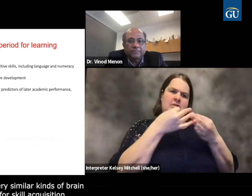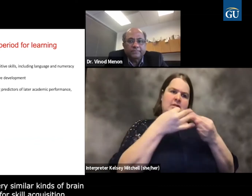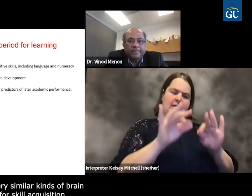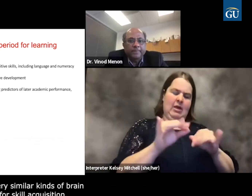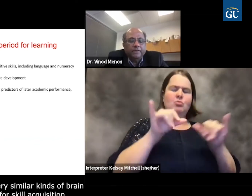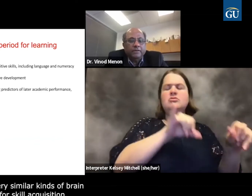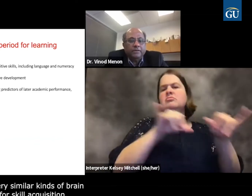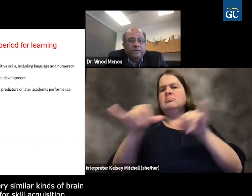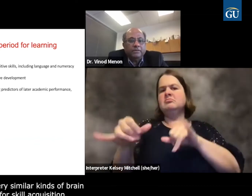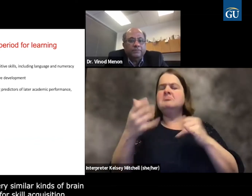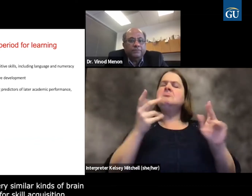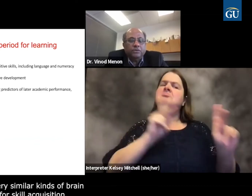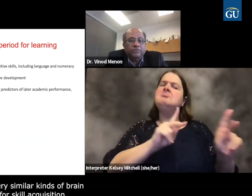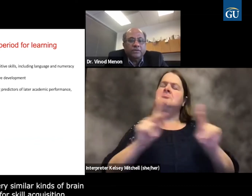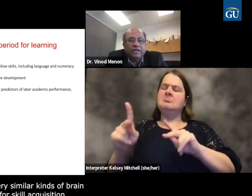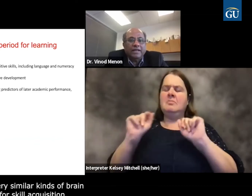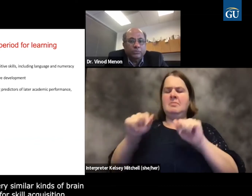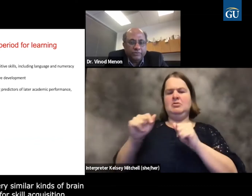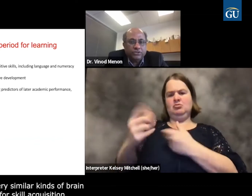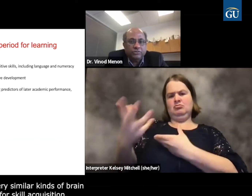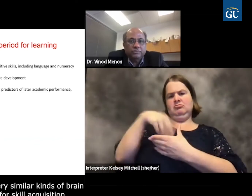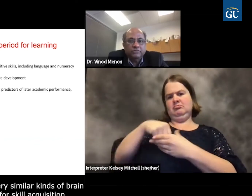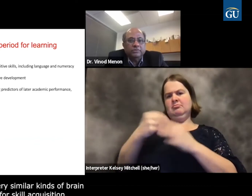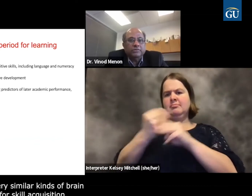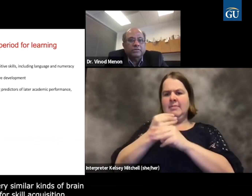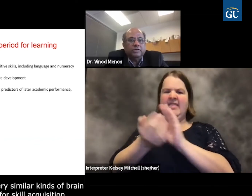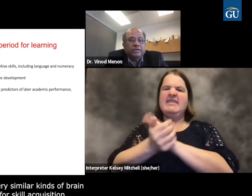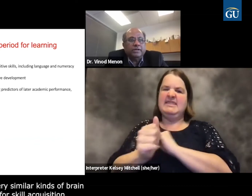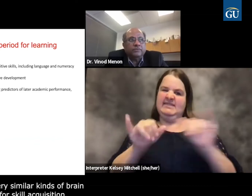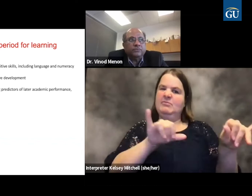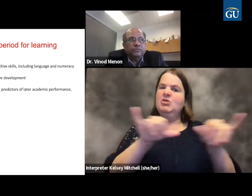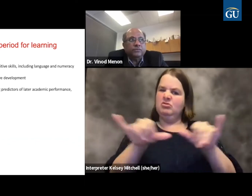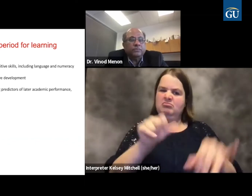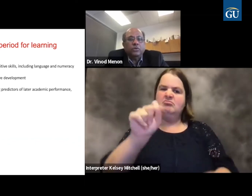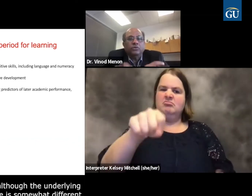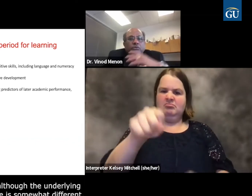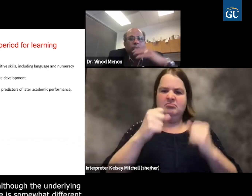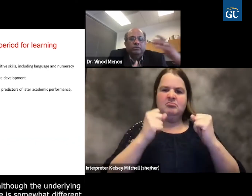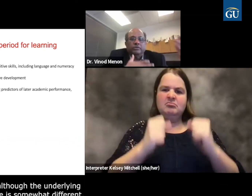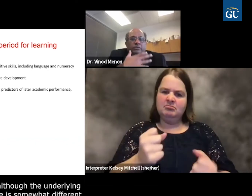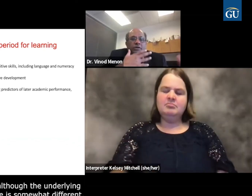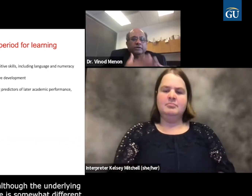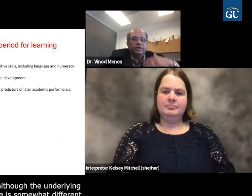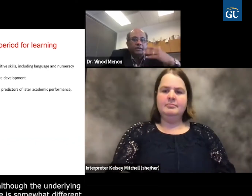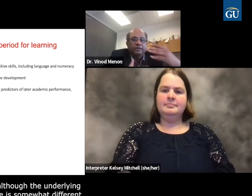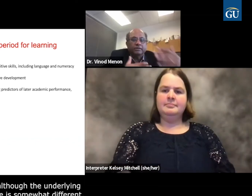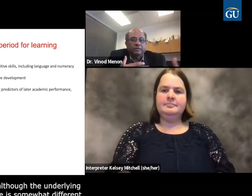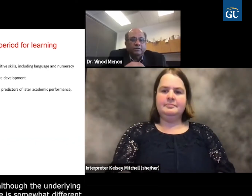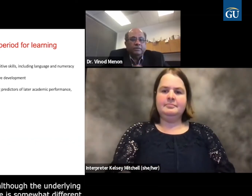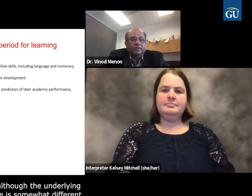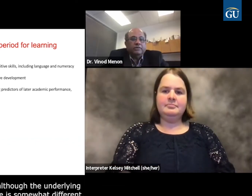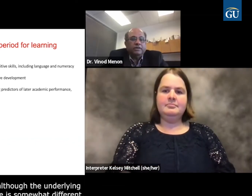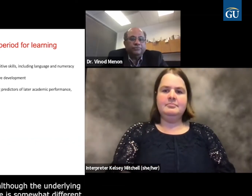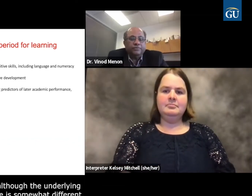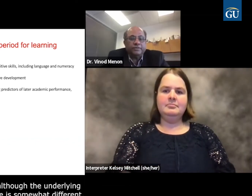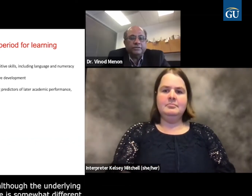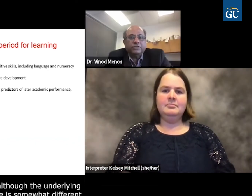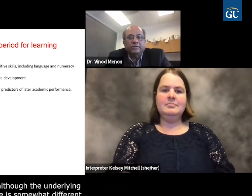brain circuits for skill acquisition and that's